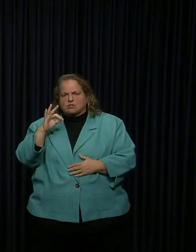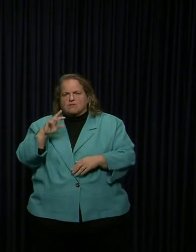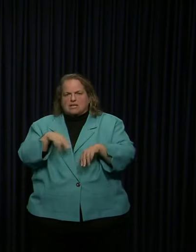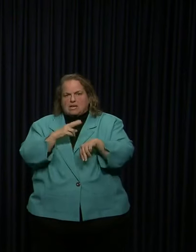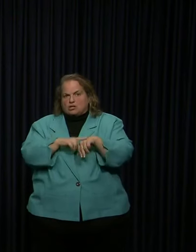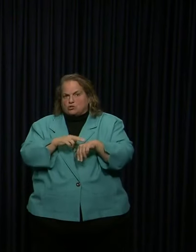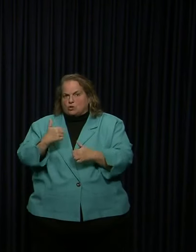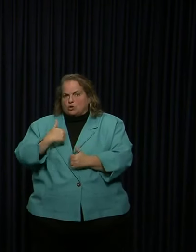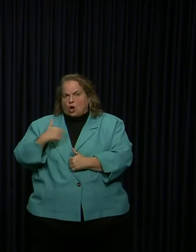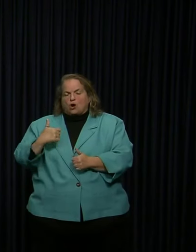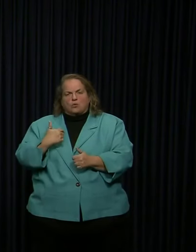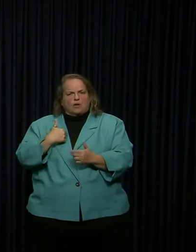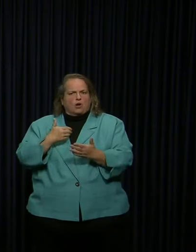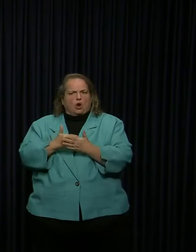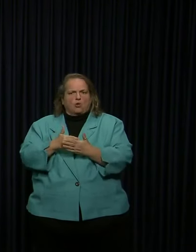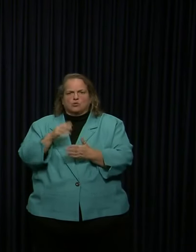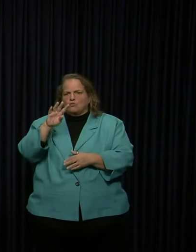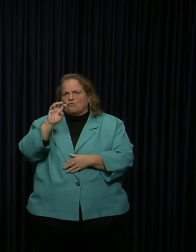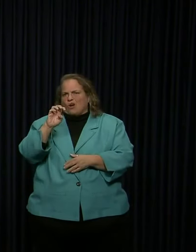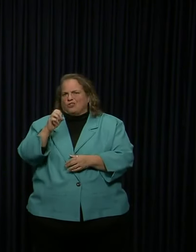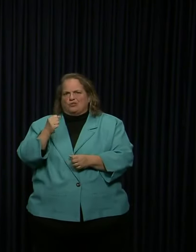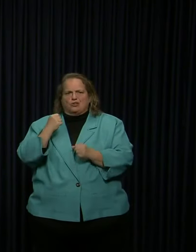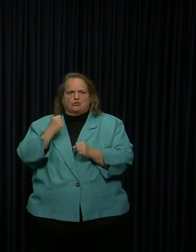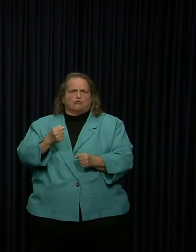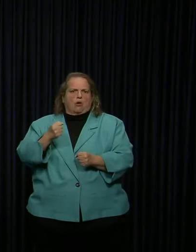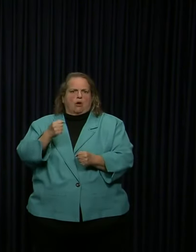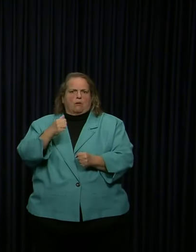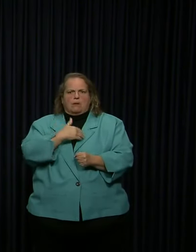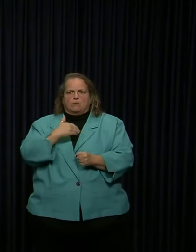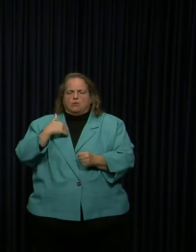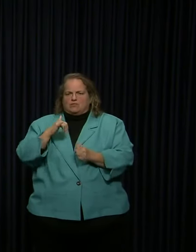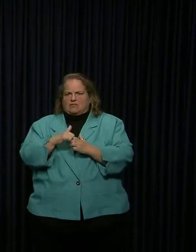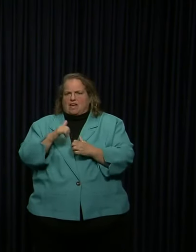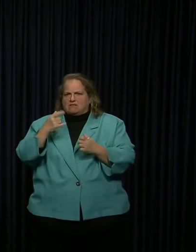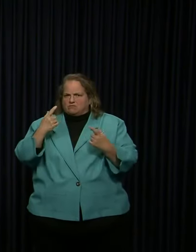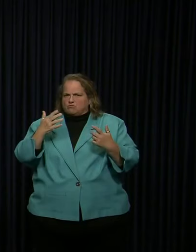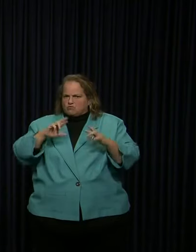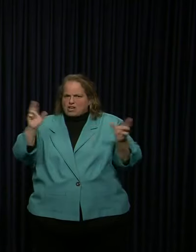LONG HOURS, DOING THING THAT